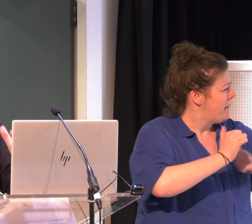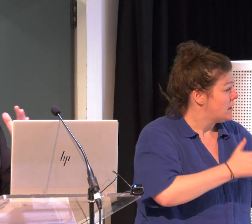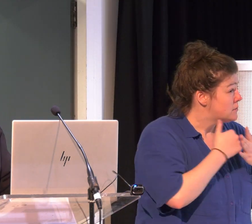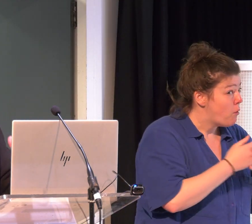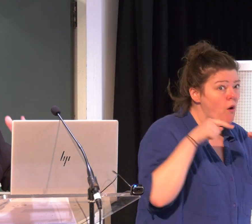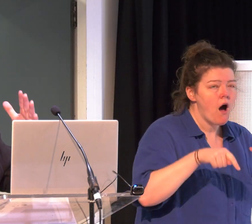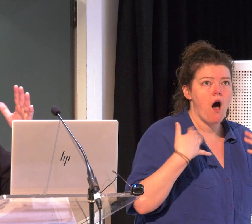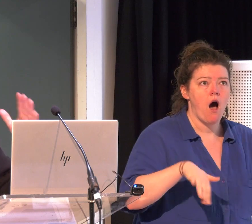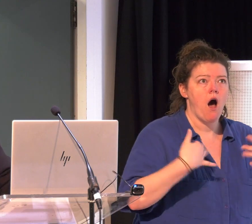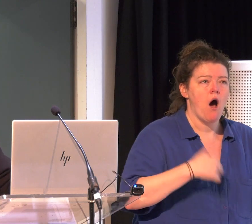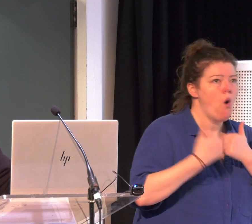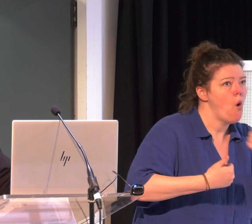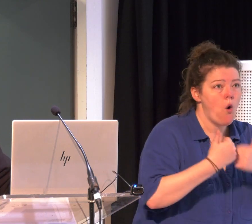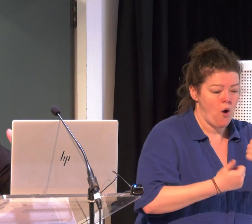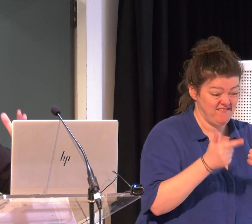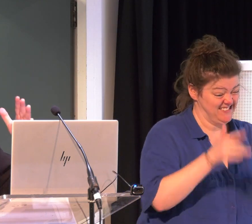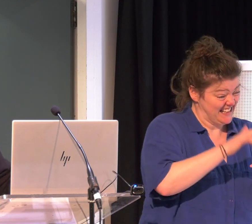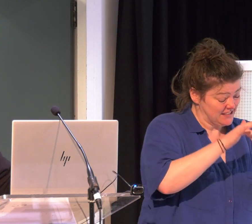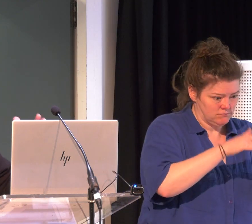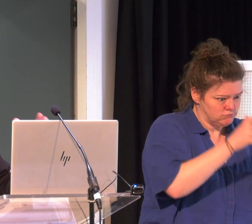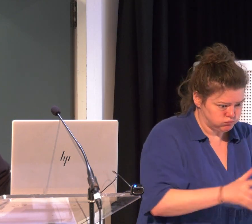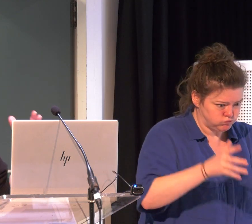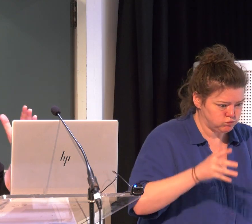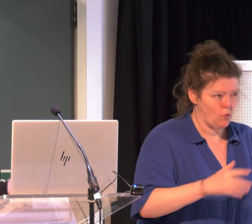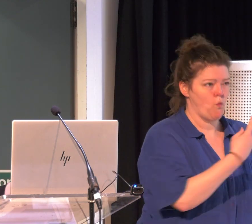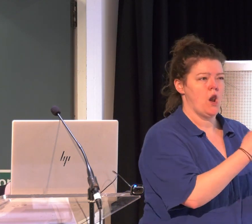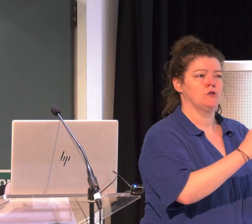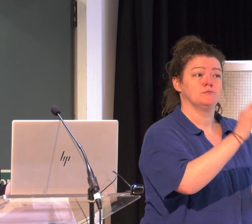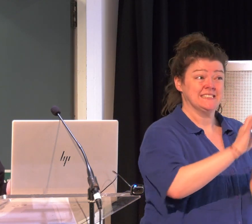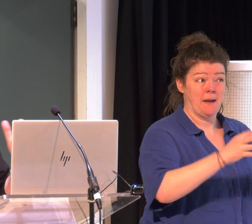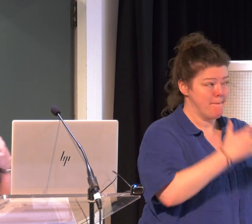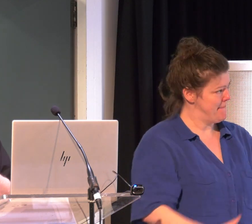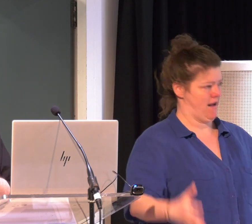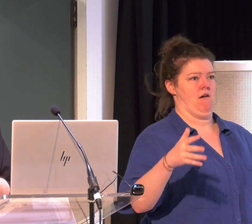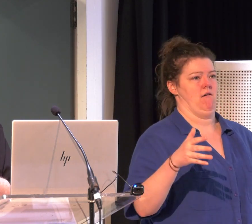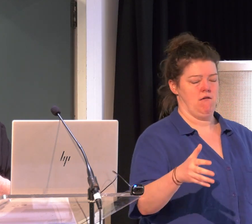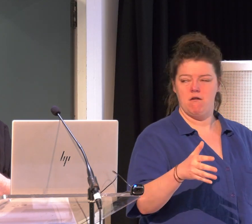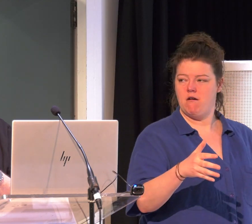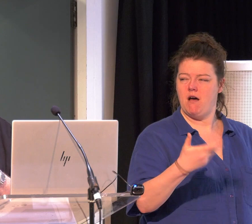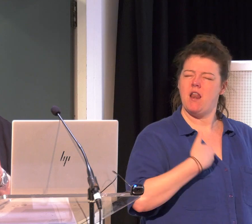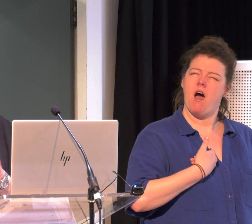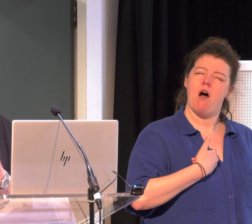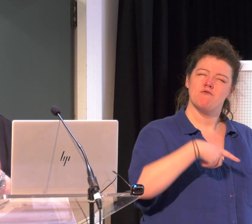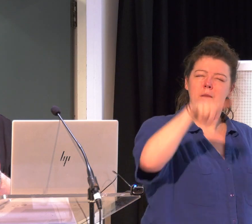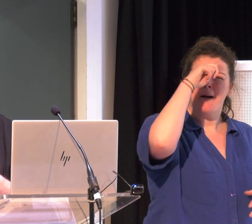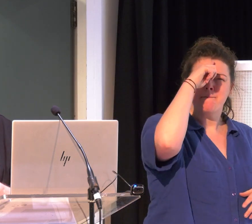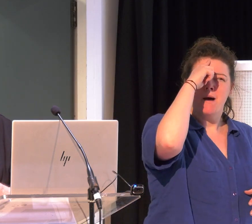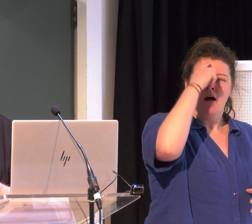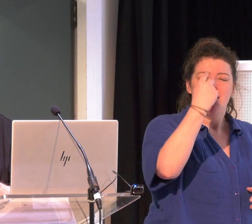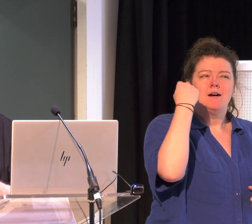it literally doubled its size. It became a hundred percent bigger. And I remember very well, a rather emotional occasion